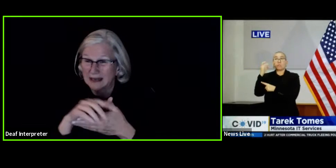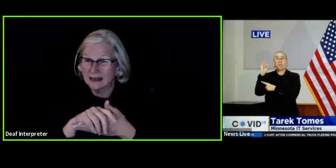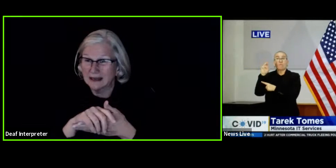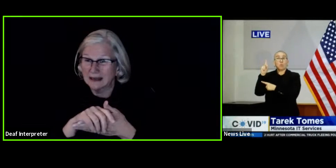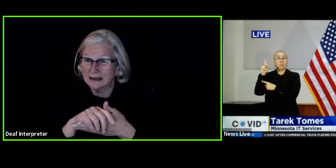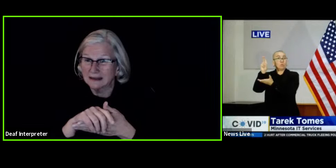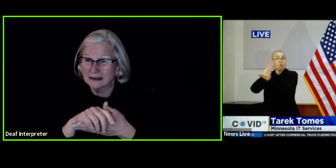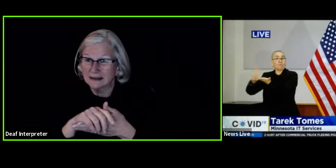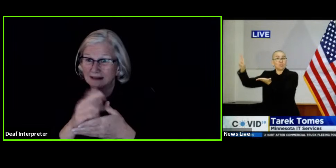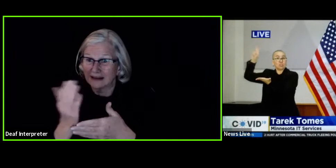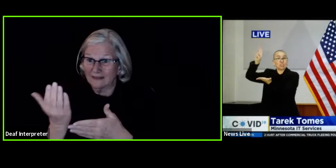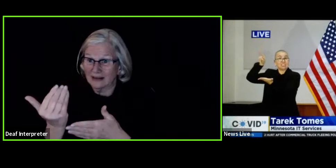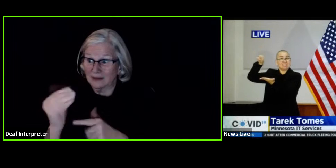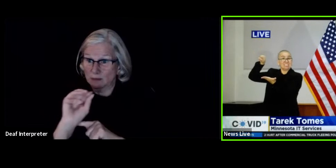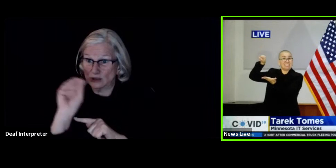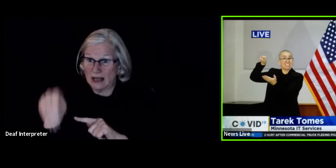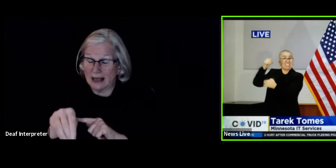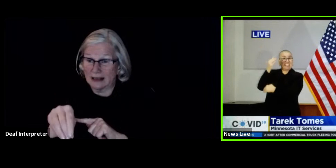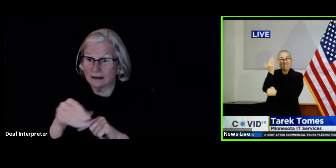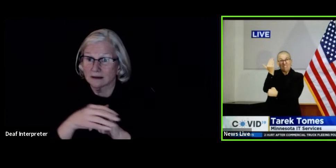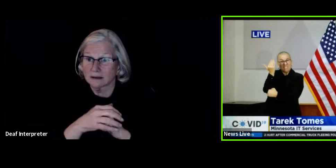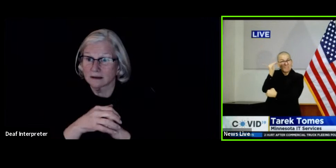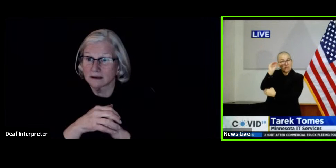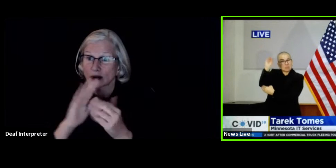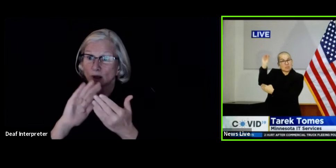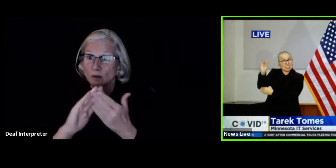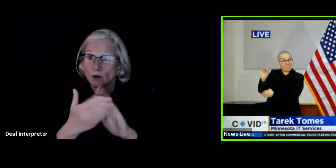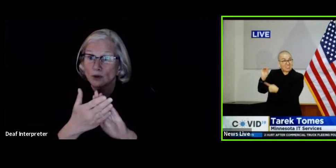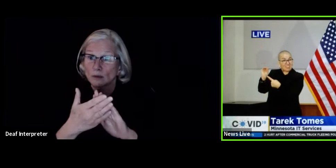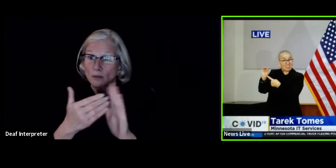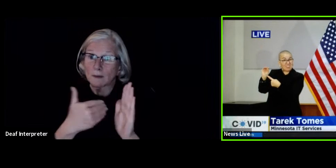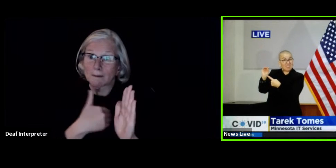THINK IT'S IMPORTANT TO REMEMBER THAT THE ADOPTION IS WITHIN